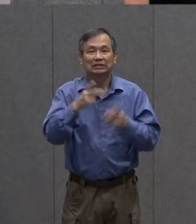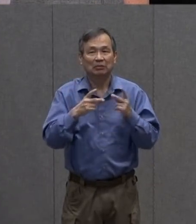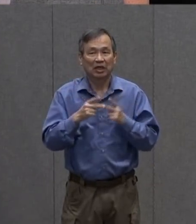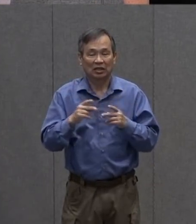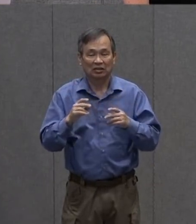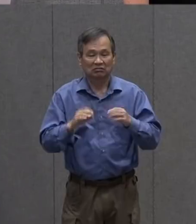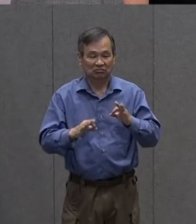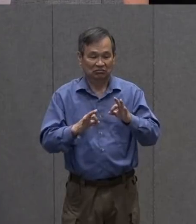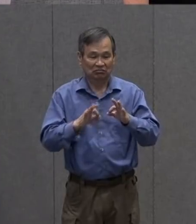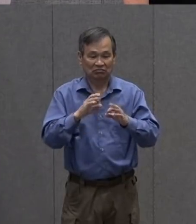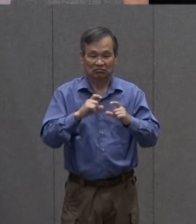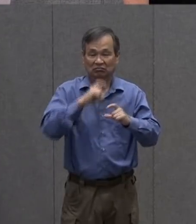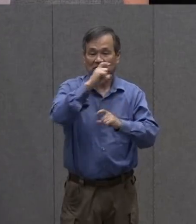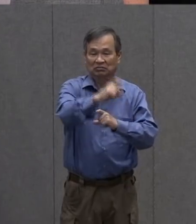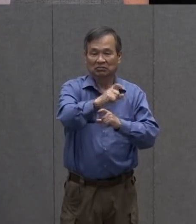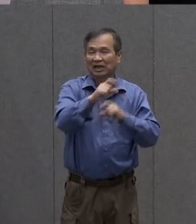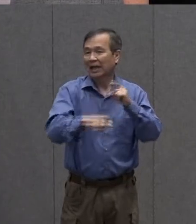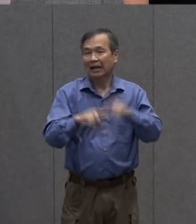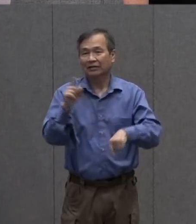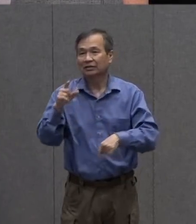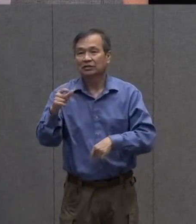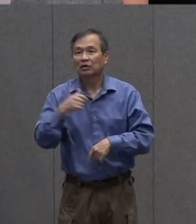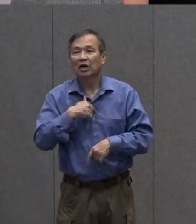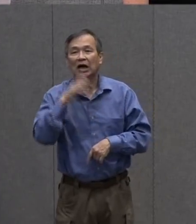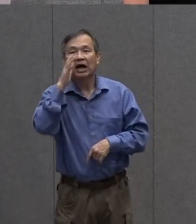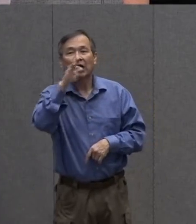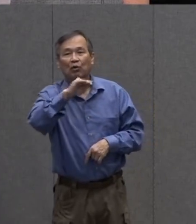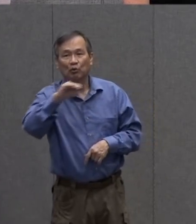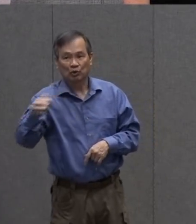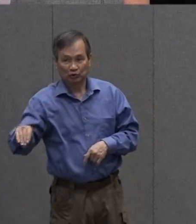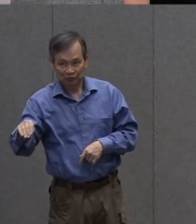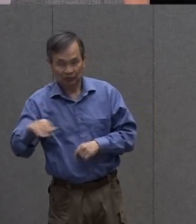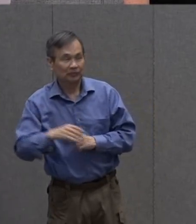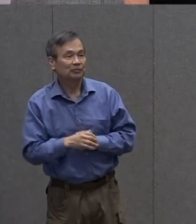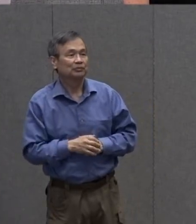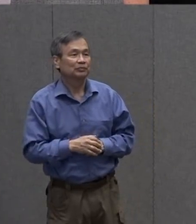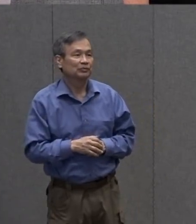So I'm going to move to this space, which is gizmo.